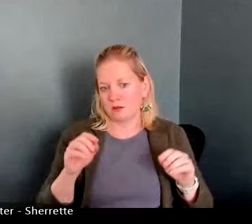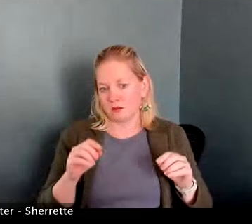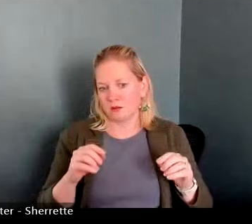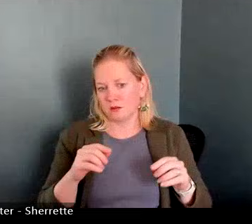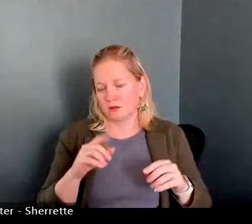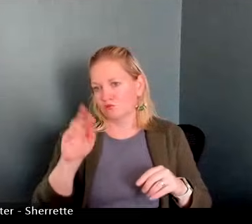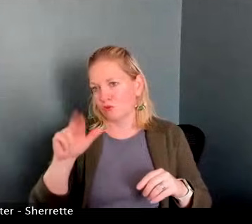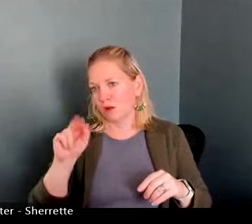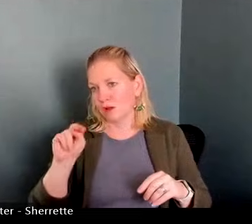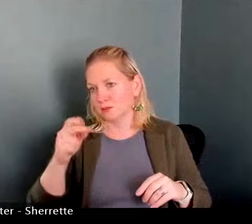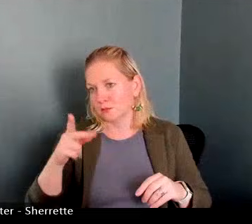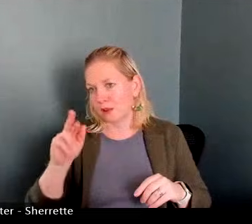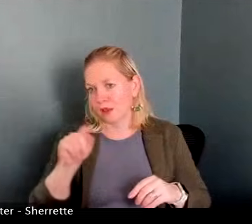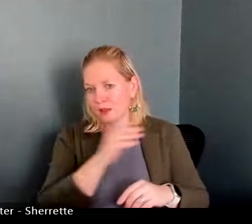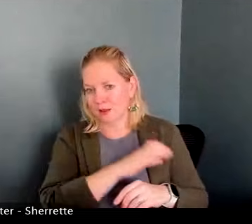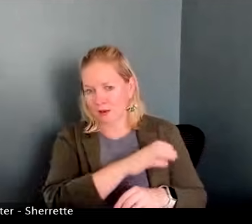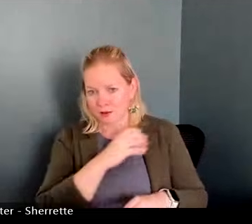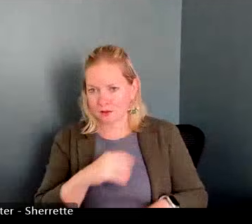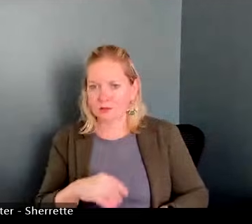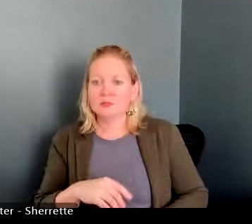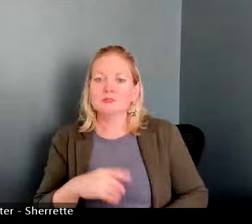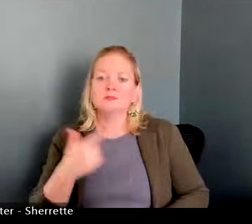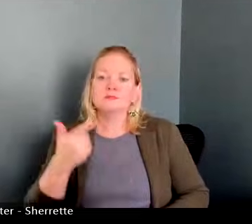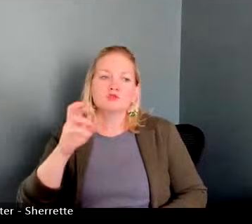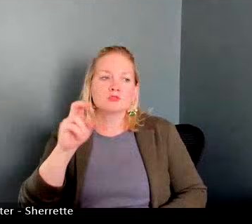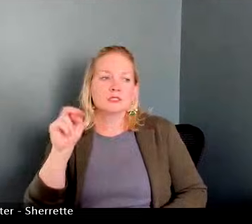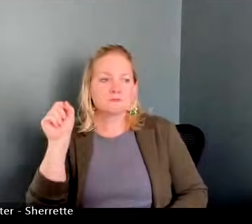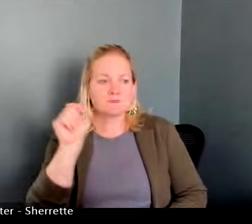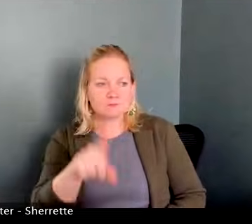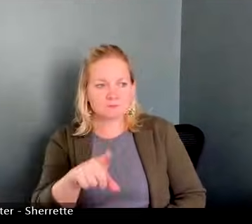such an important part and how much trust you have. Are there other community-based